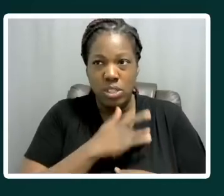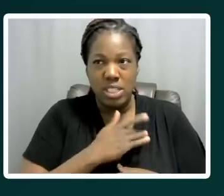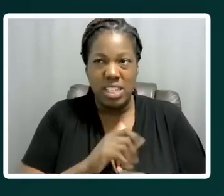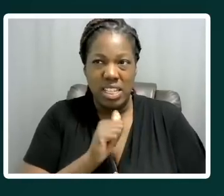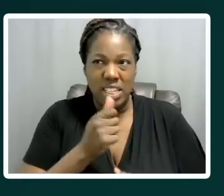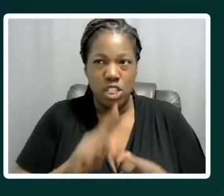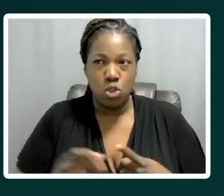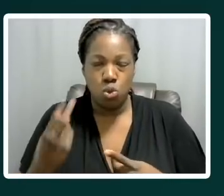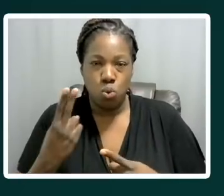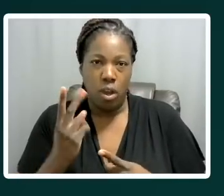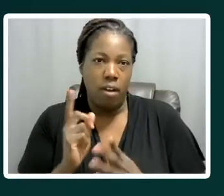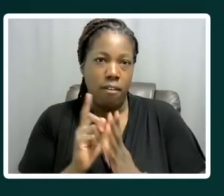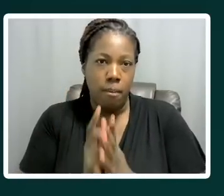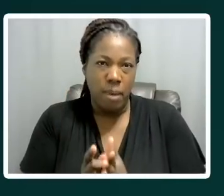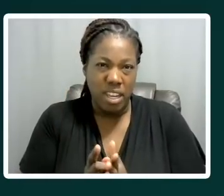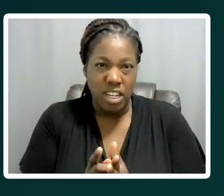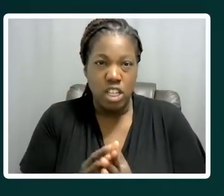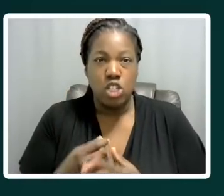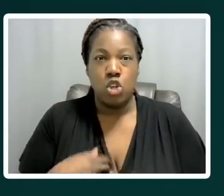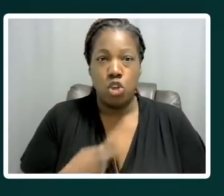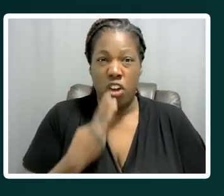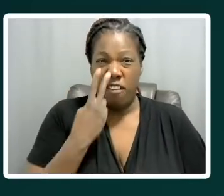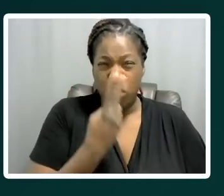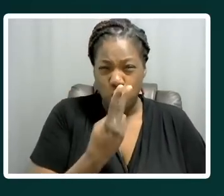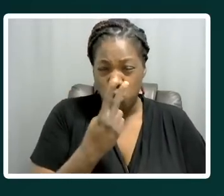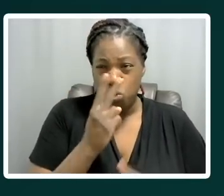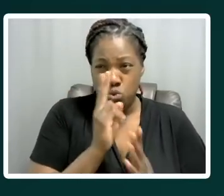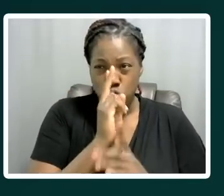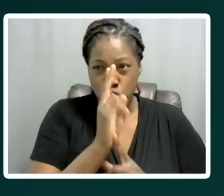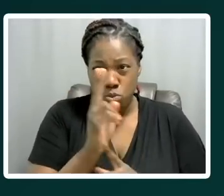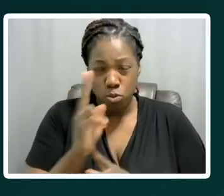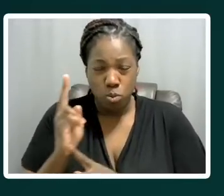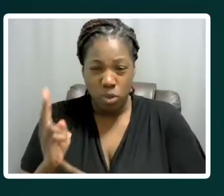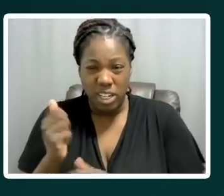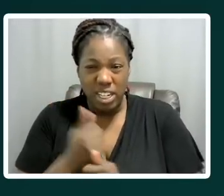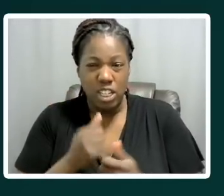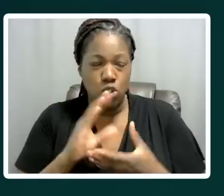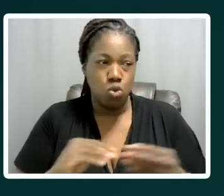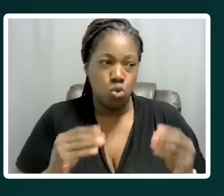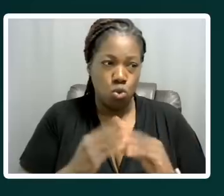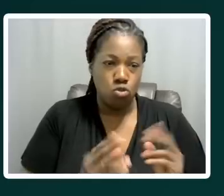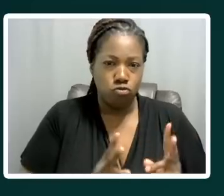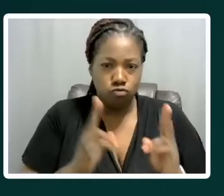you get about two to five minutes on each woman's story. And it really allows a very absorbable